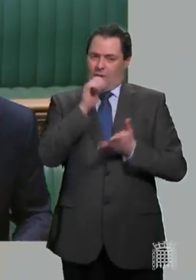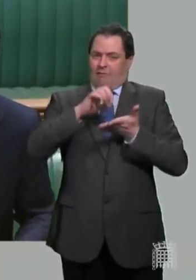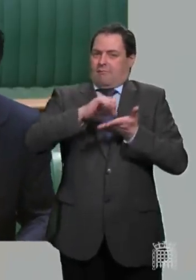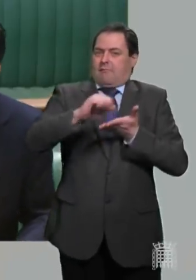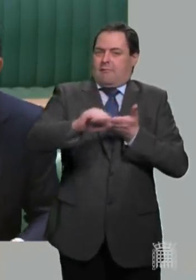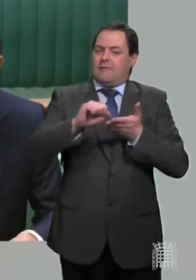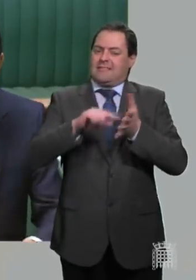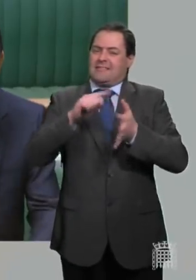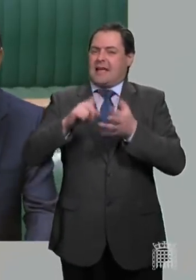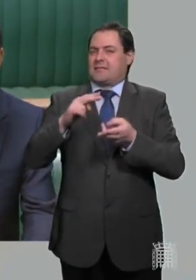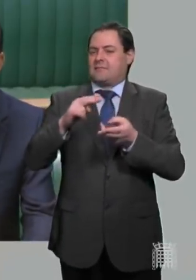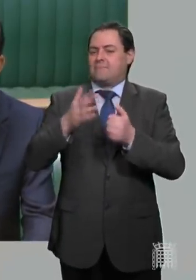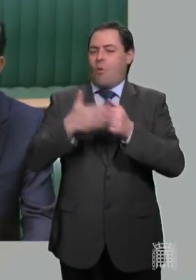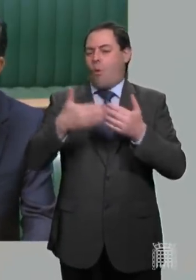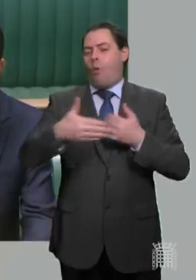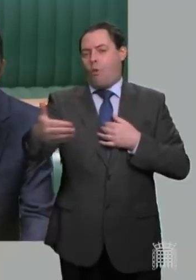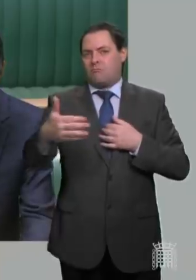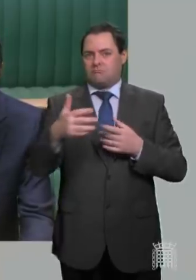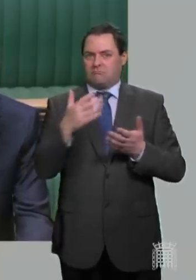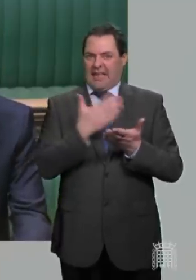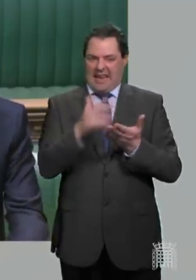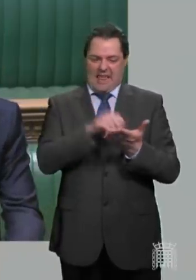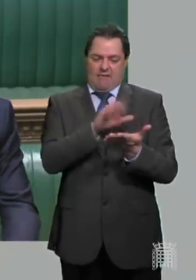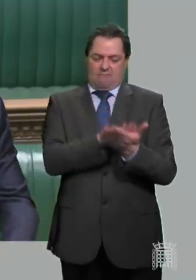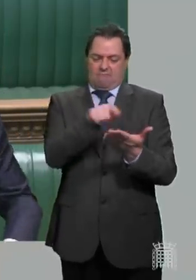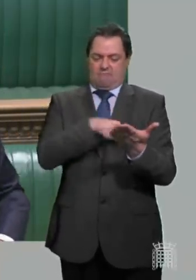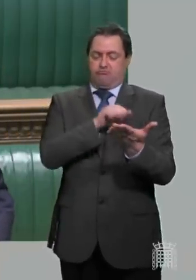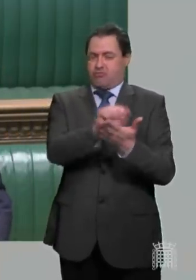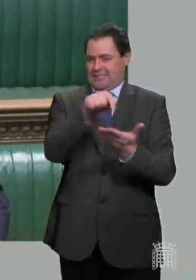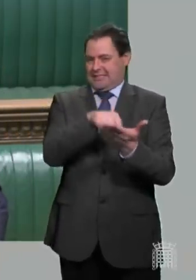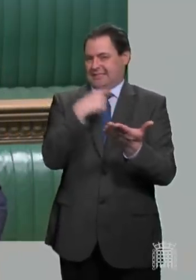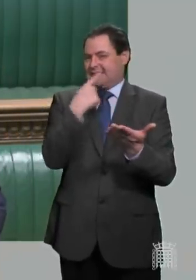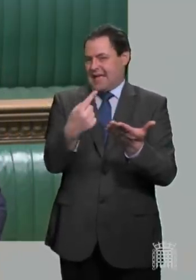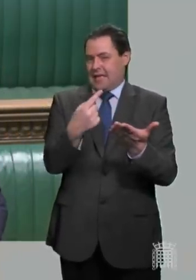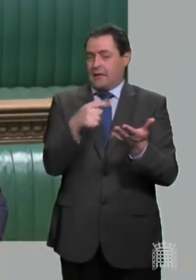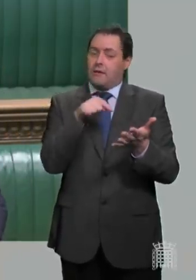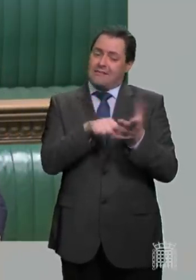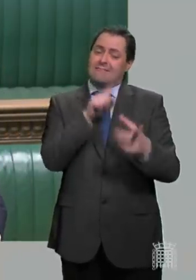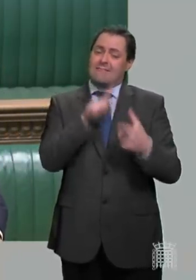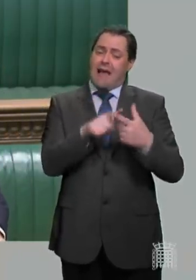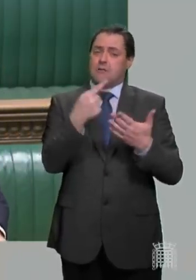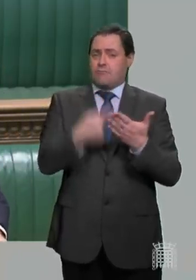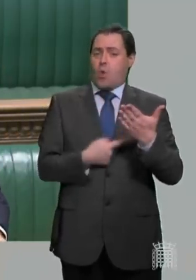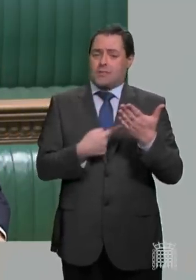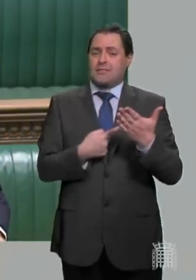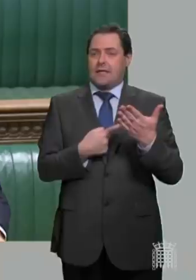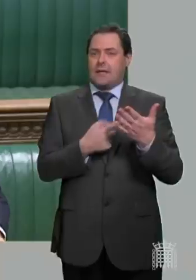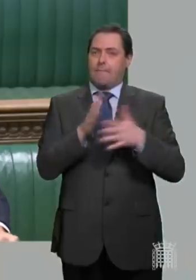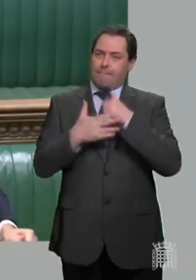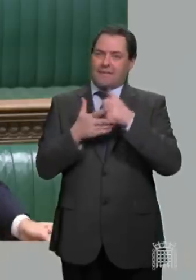the Budget document in black and white. It is a tax policy that is progressive and fair.